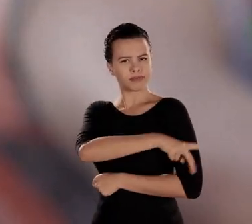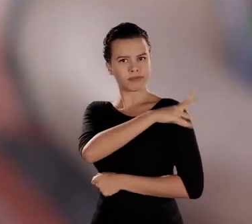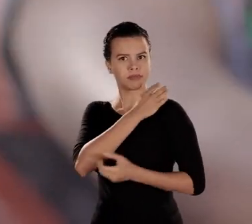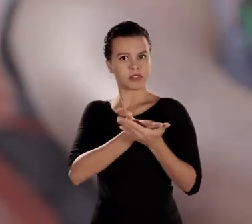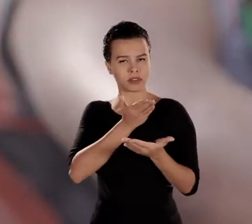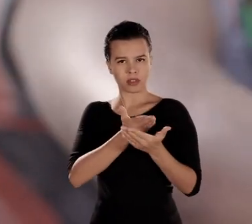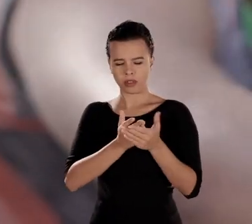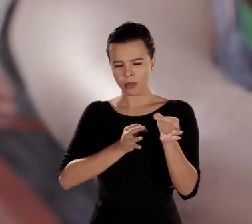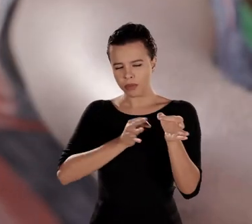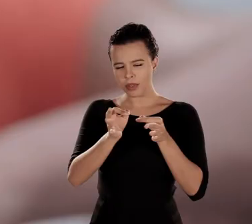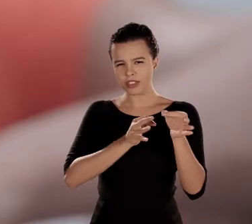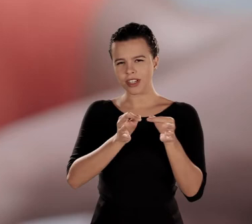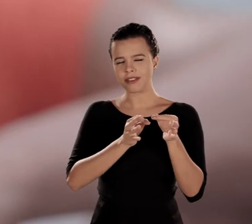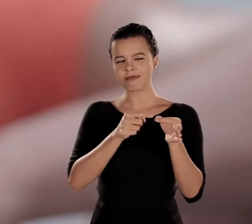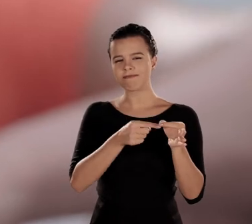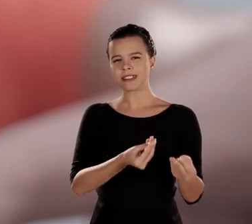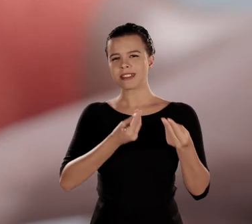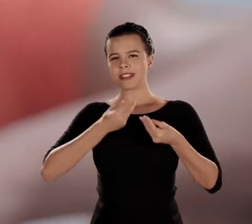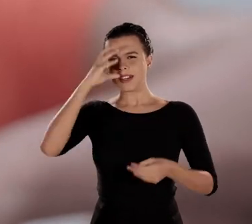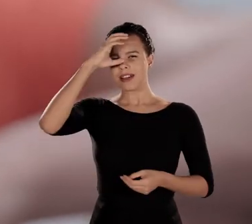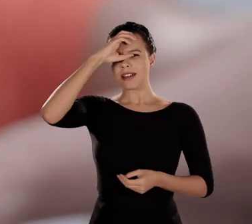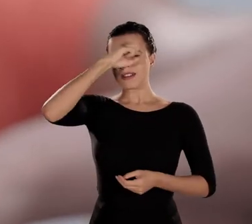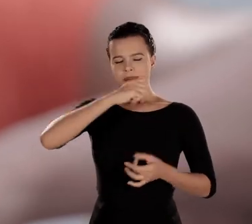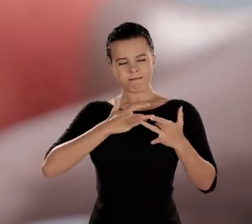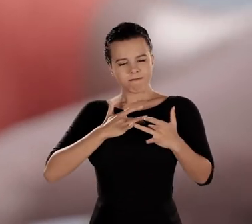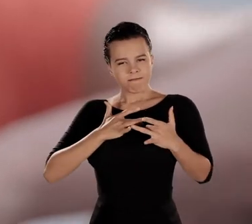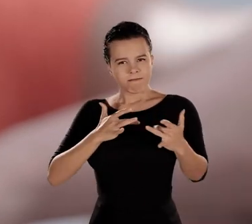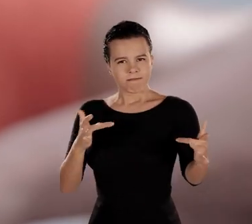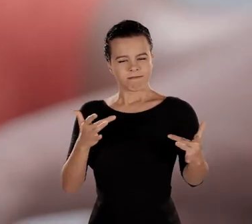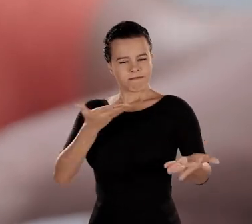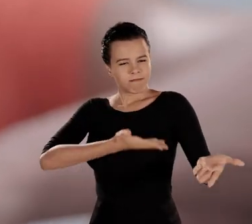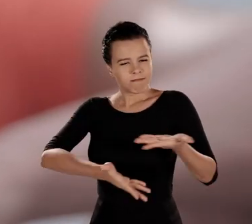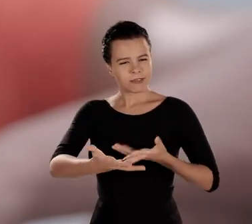This project taught us solidarity, to care for others.